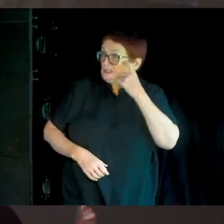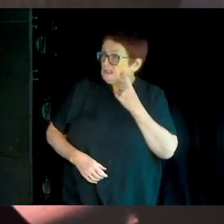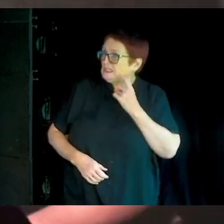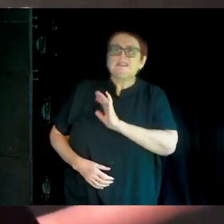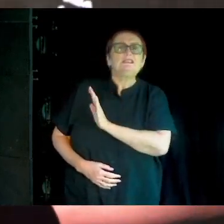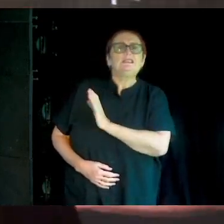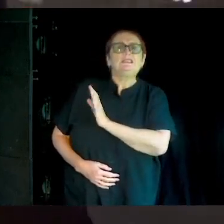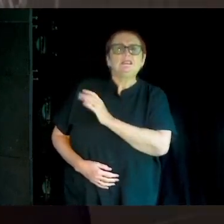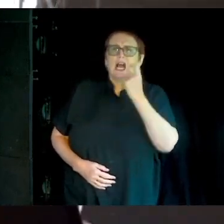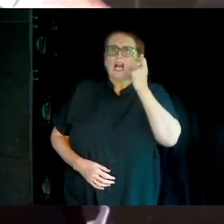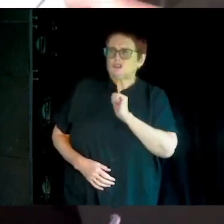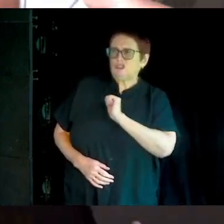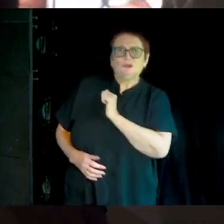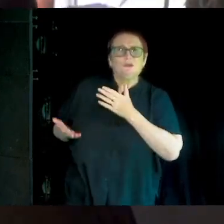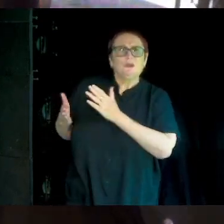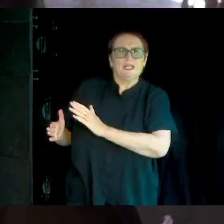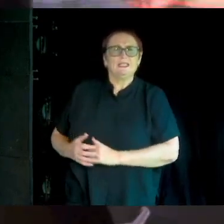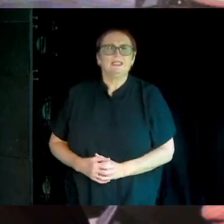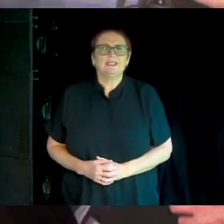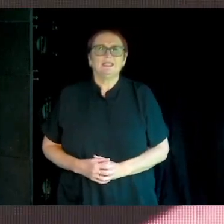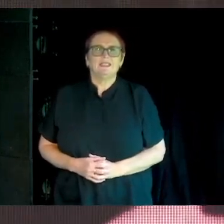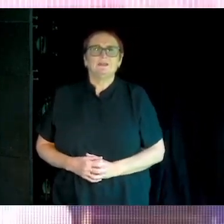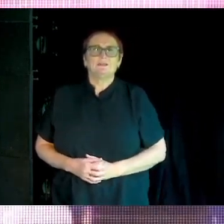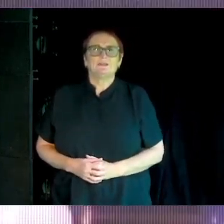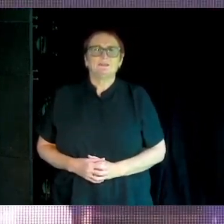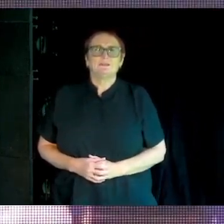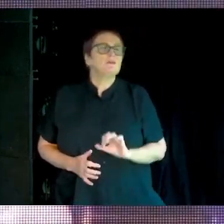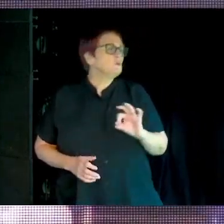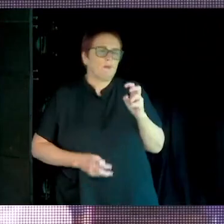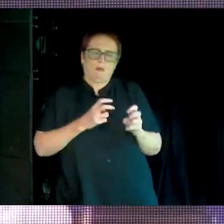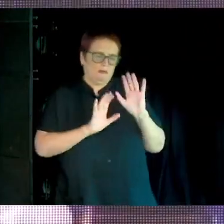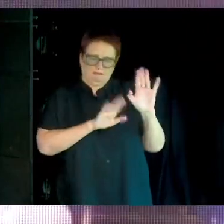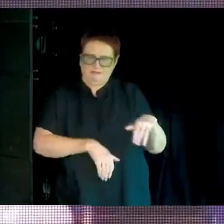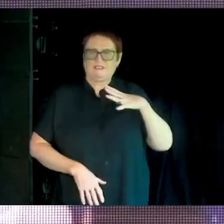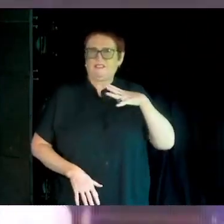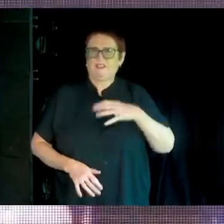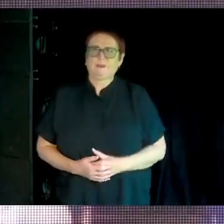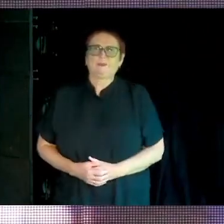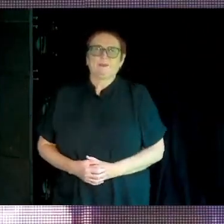I will try your your finished plate not the problem at all so yeah is how you do the crab